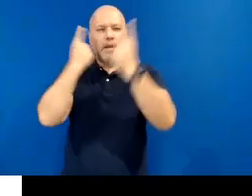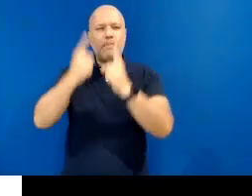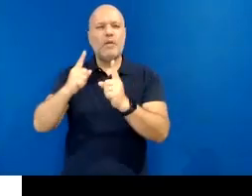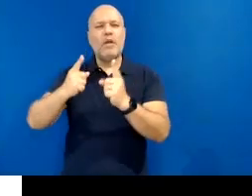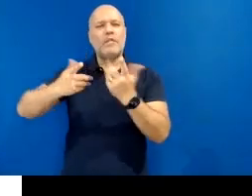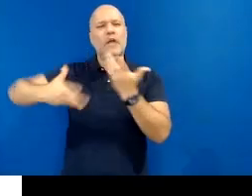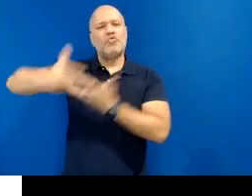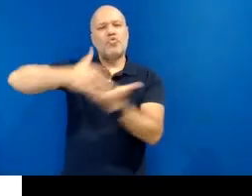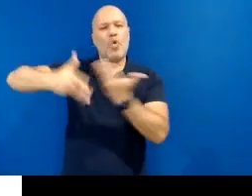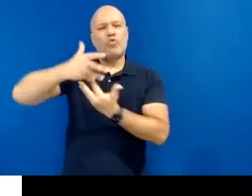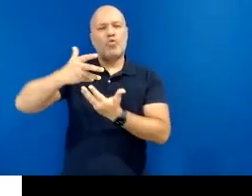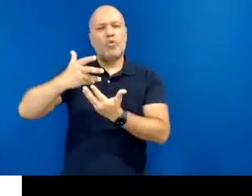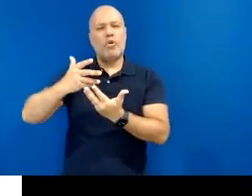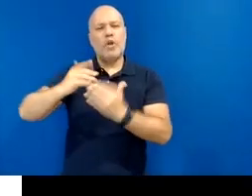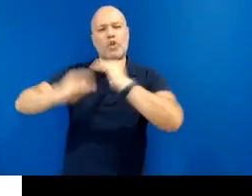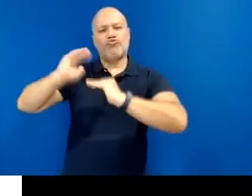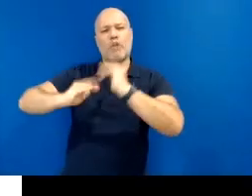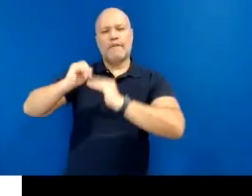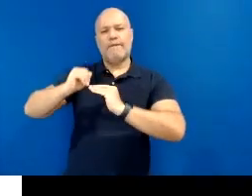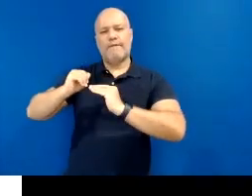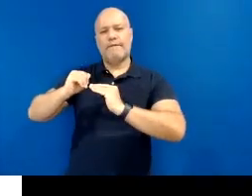and that's something that we talk a lot about in sociology. So I